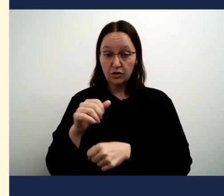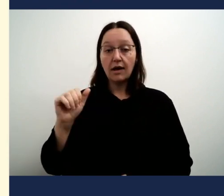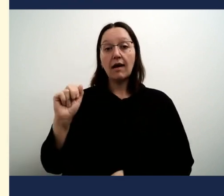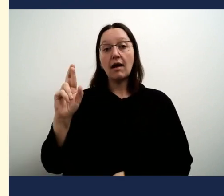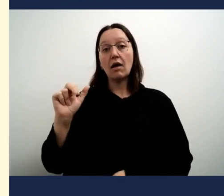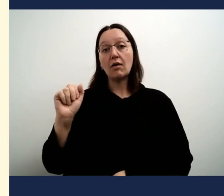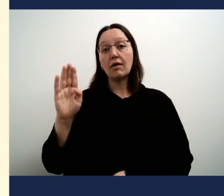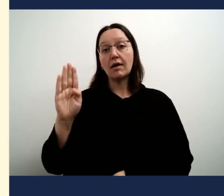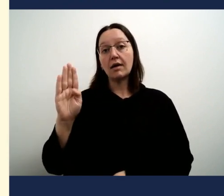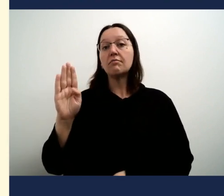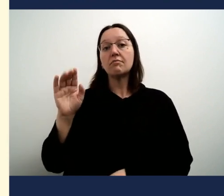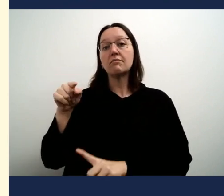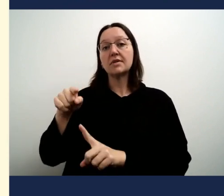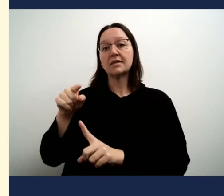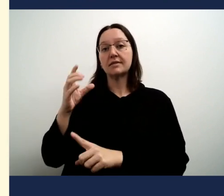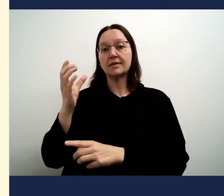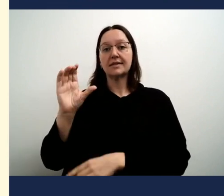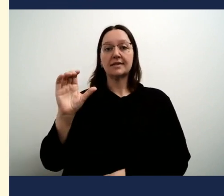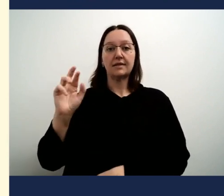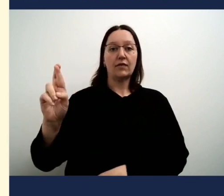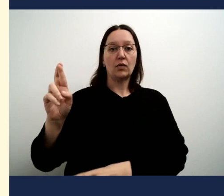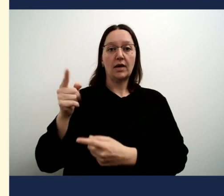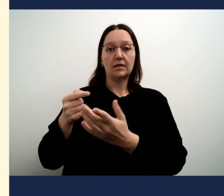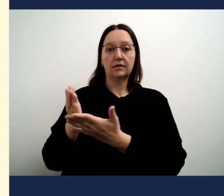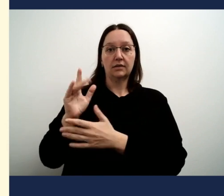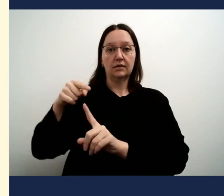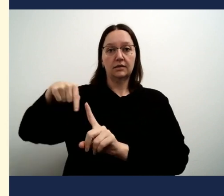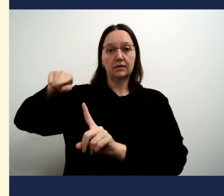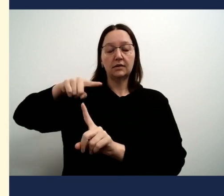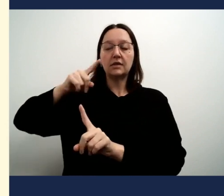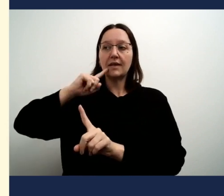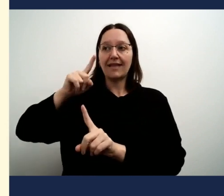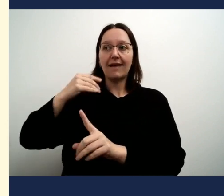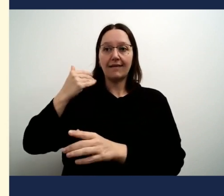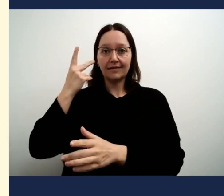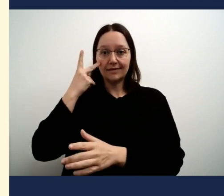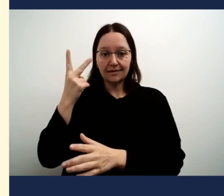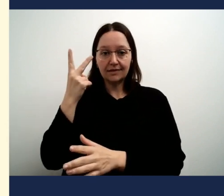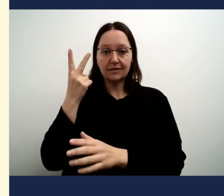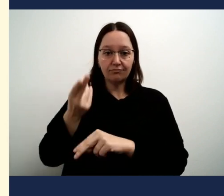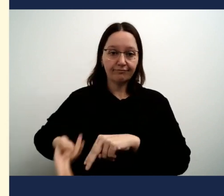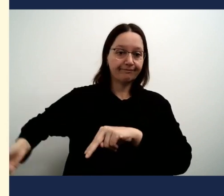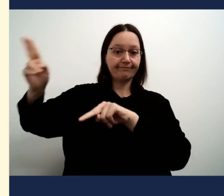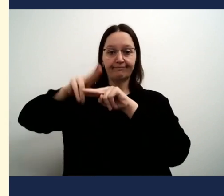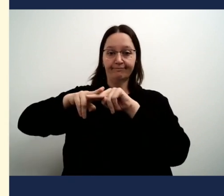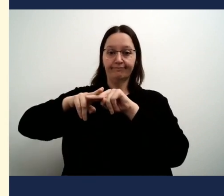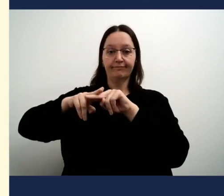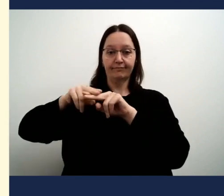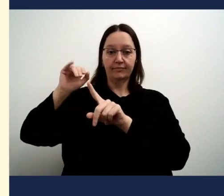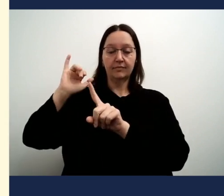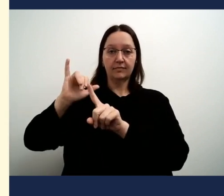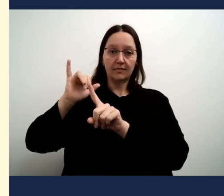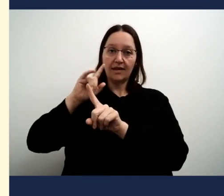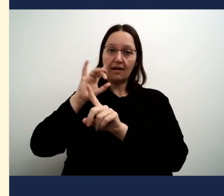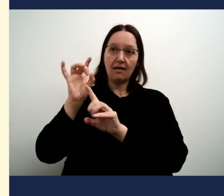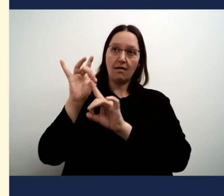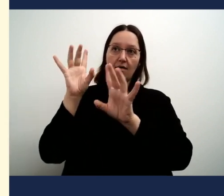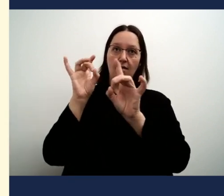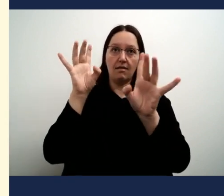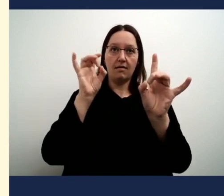stabbed a dozen times and choked. Managed to call for help. But it was too late for him. The perpetrator was the